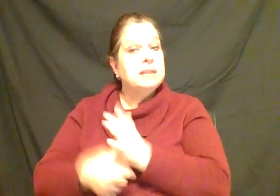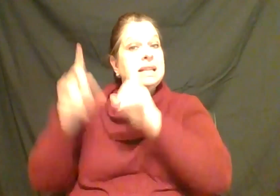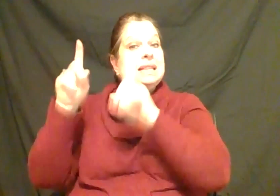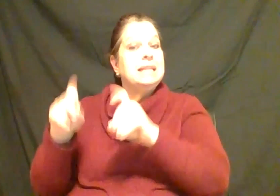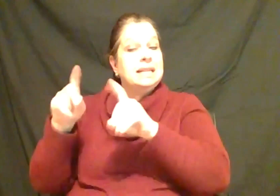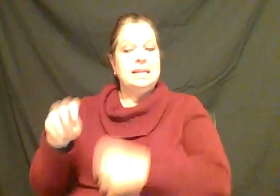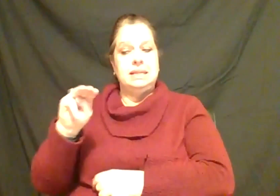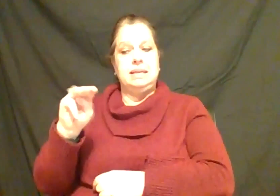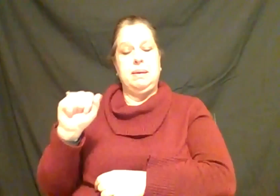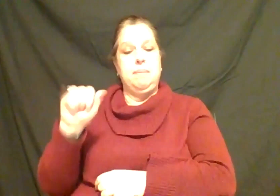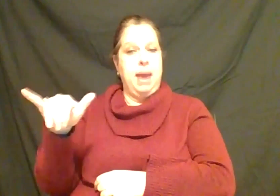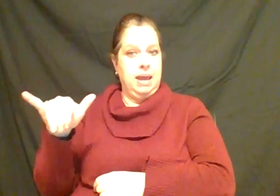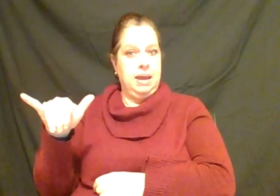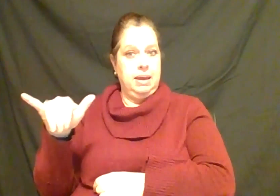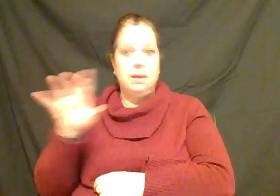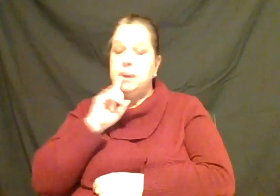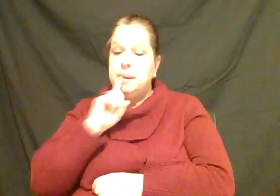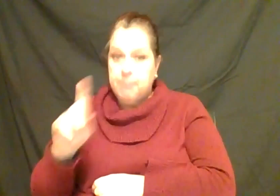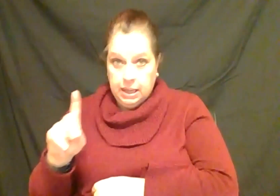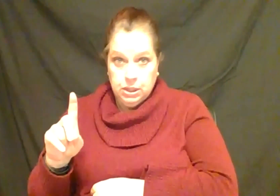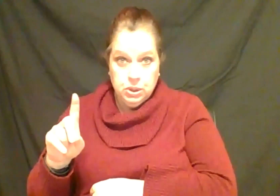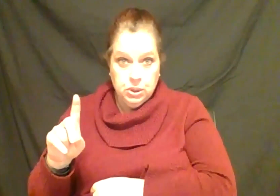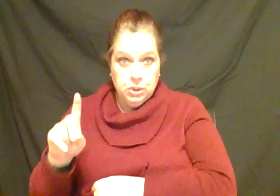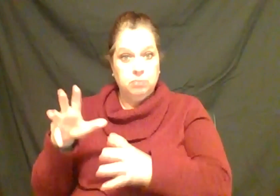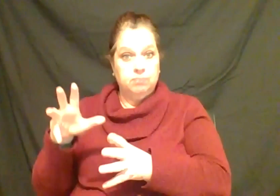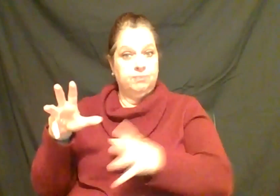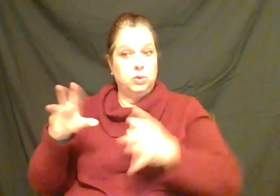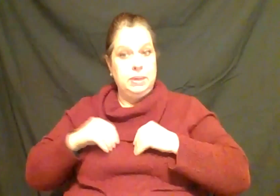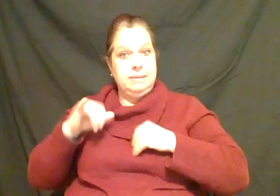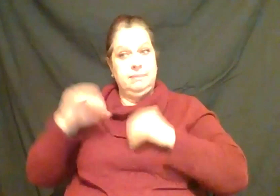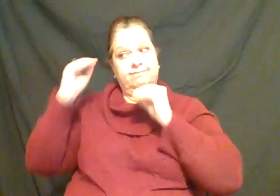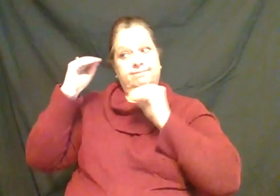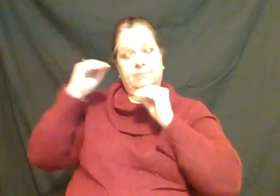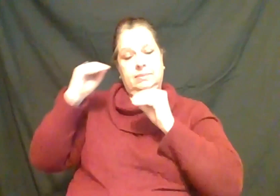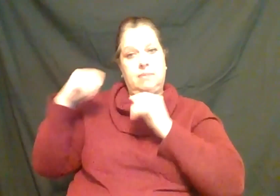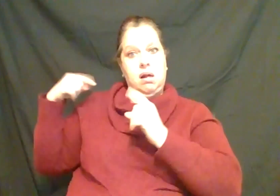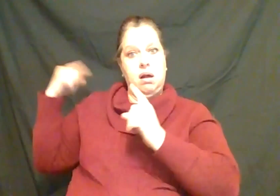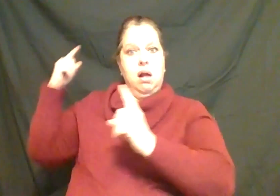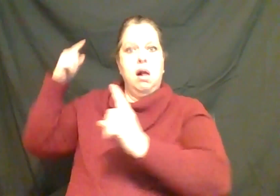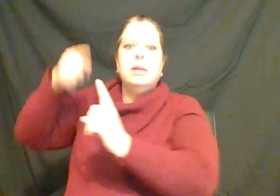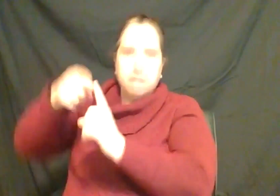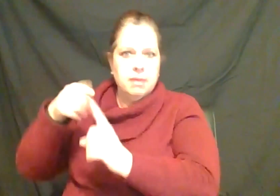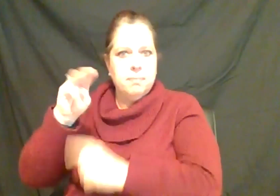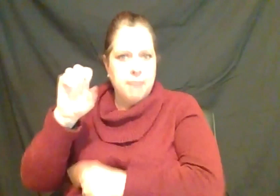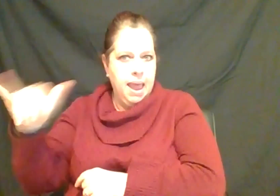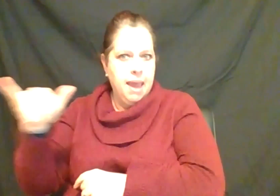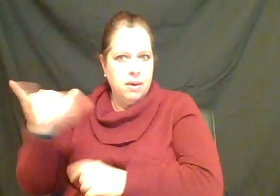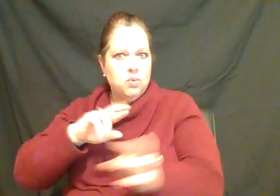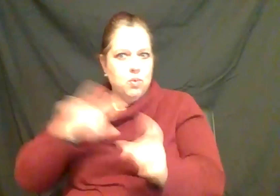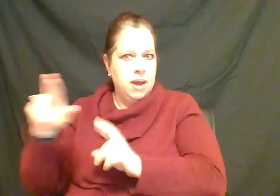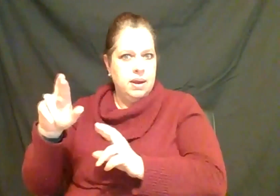and students want to make sure that you know they're getting that instruction leading up to may and the review that comes along with it from an academy standpoint